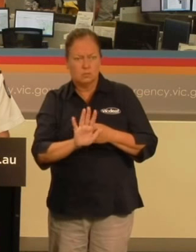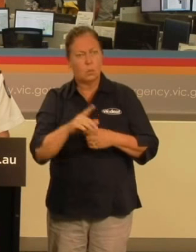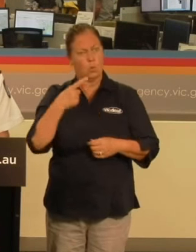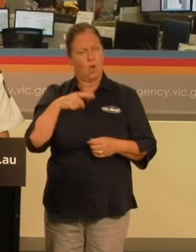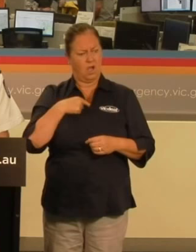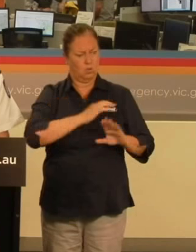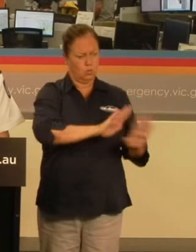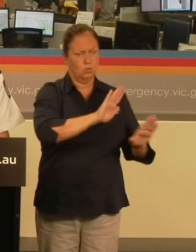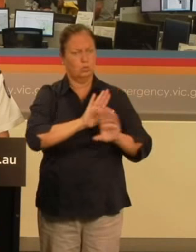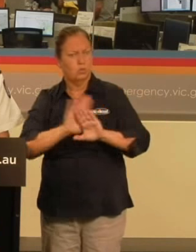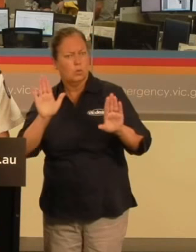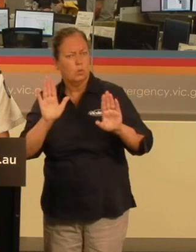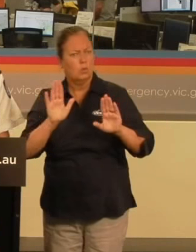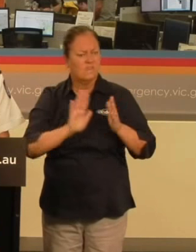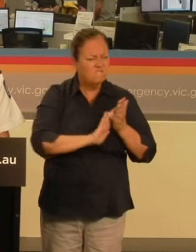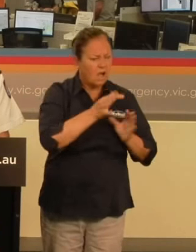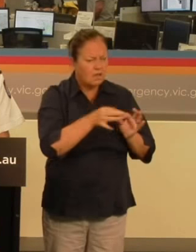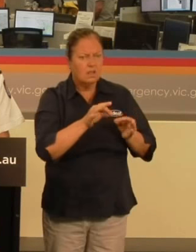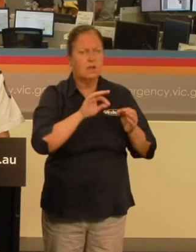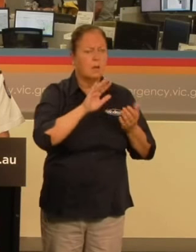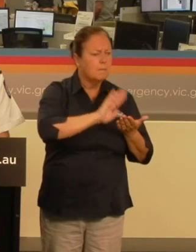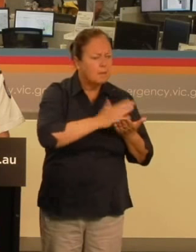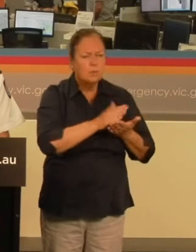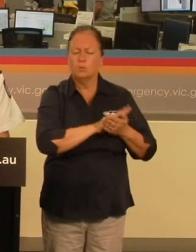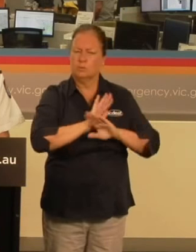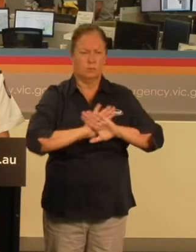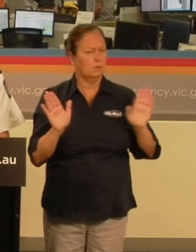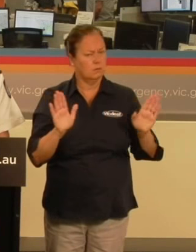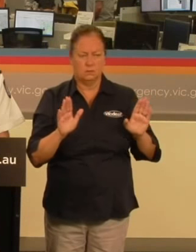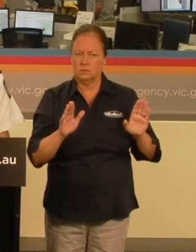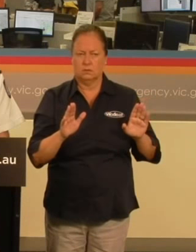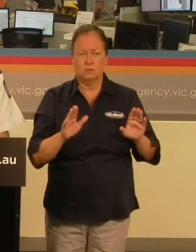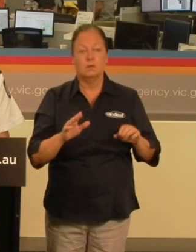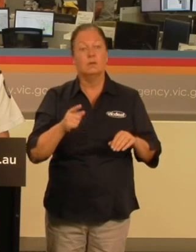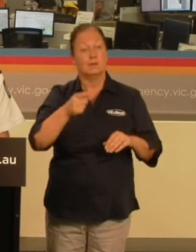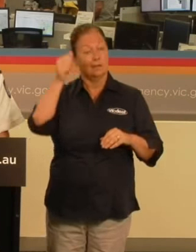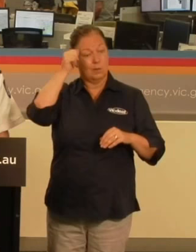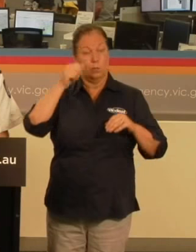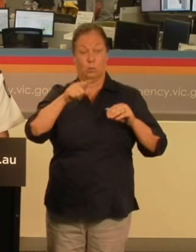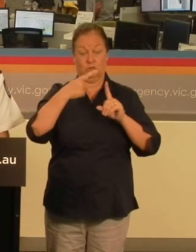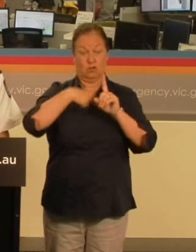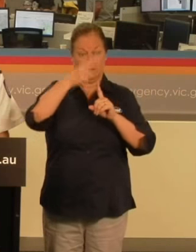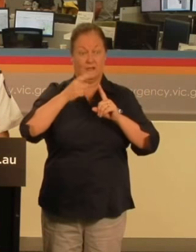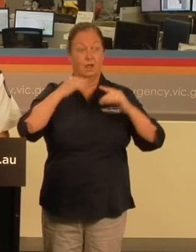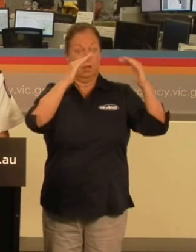very interesting discussion to have around total fire bans because the temperatures drop but the wind speeds stay up and